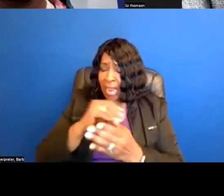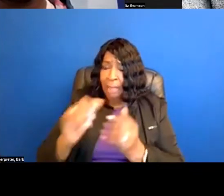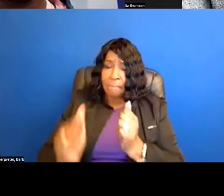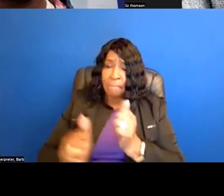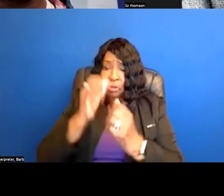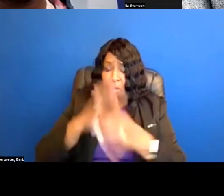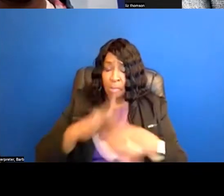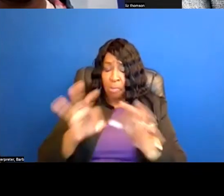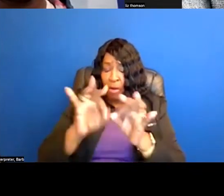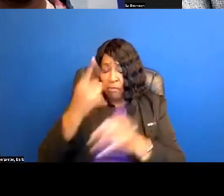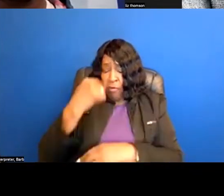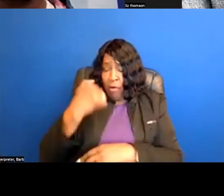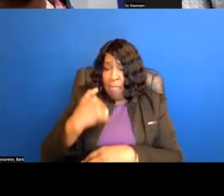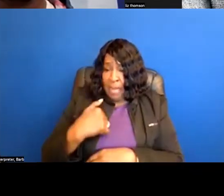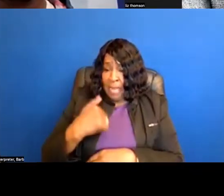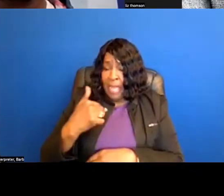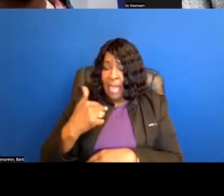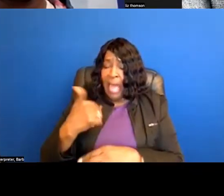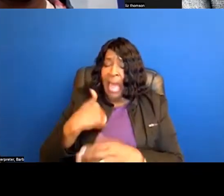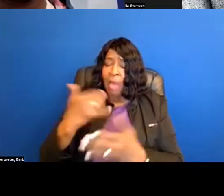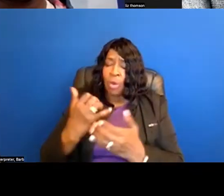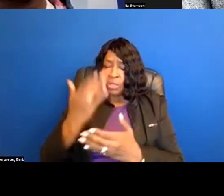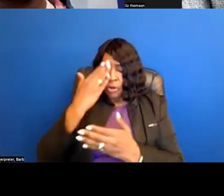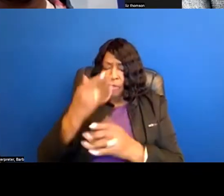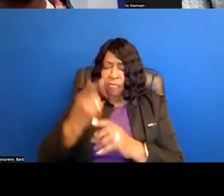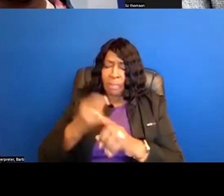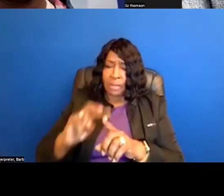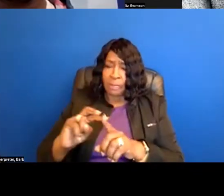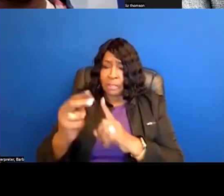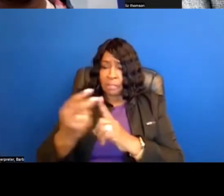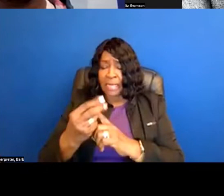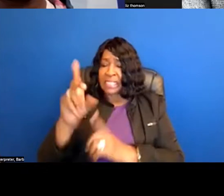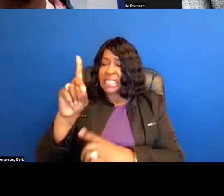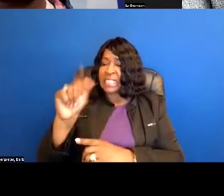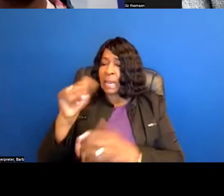was I wanted to know that from the perspective of disabled students.